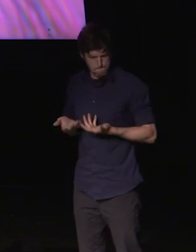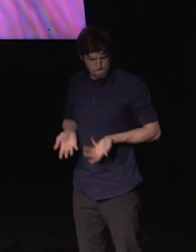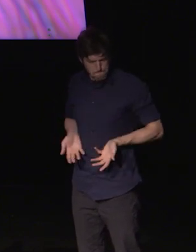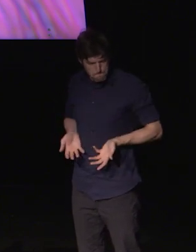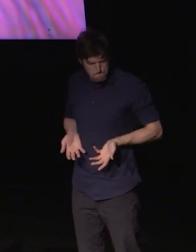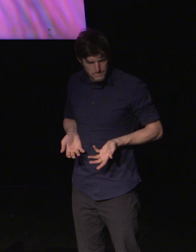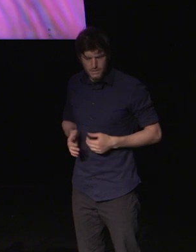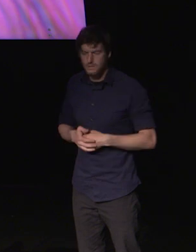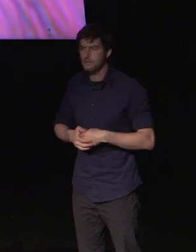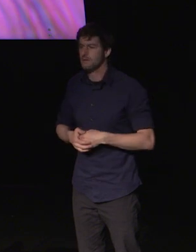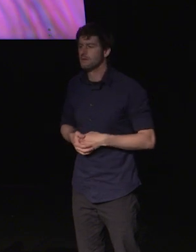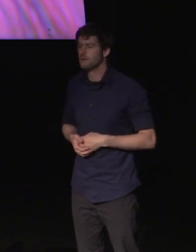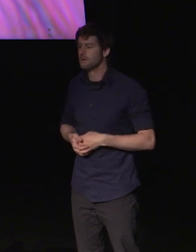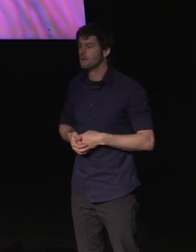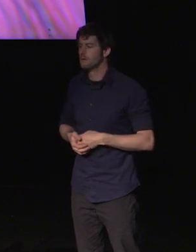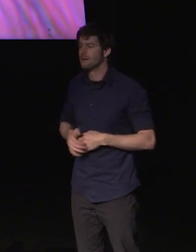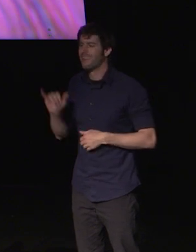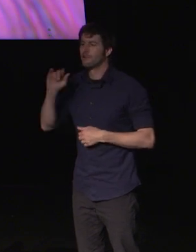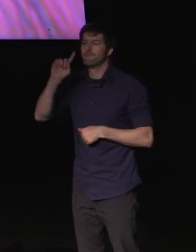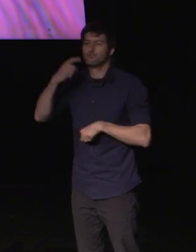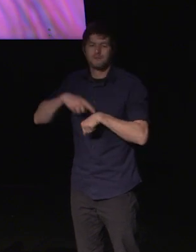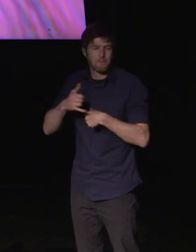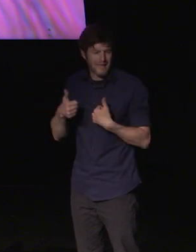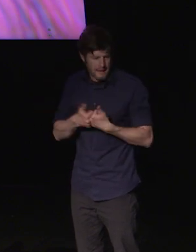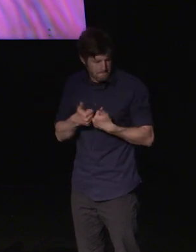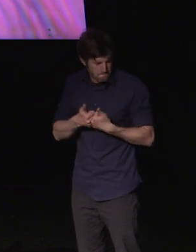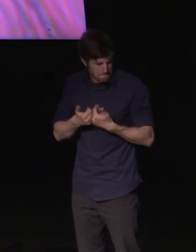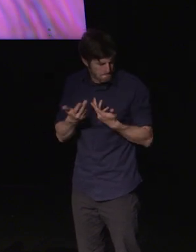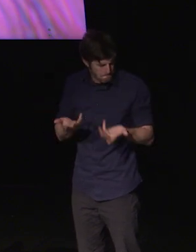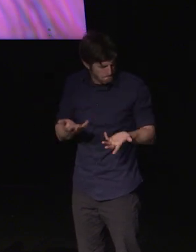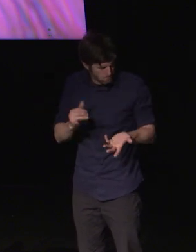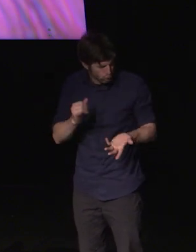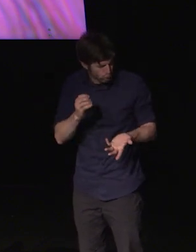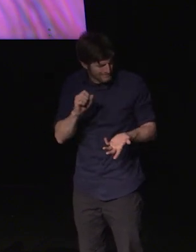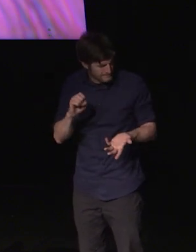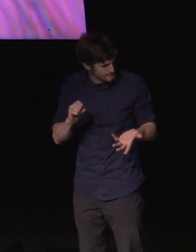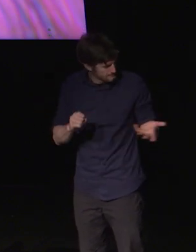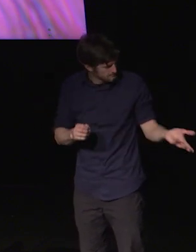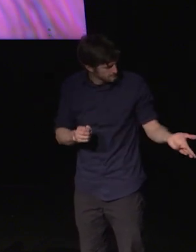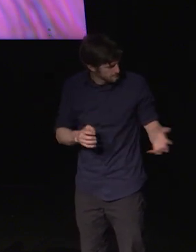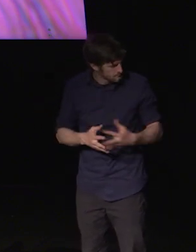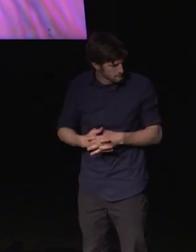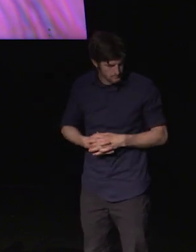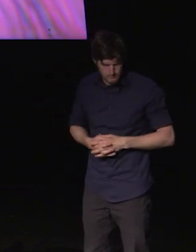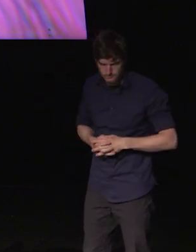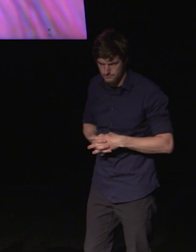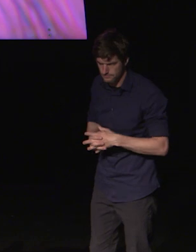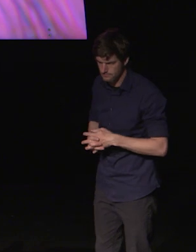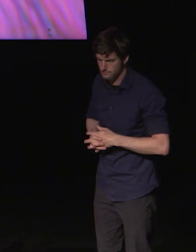Like for the first time, let's say. Let's see, Jesse, do you have...? Do you have any ideas for that one?